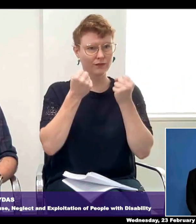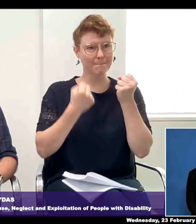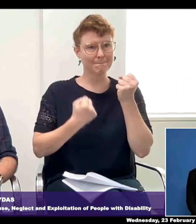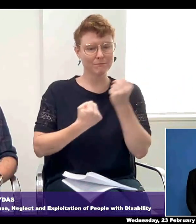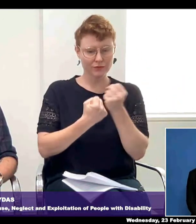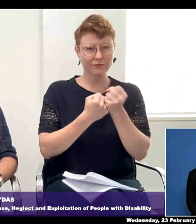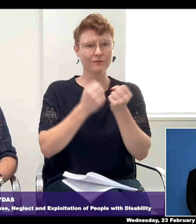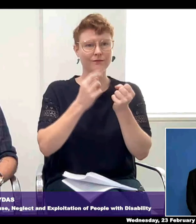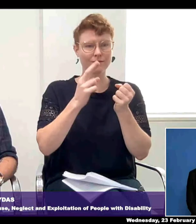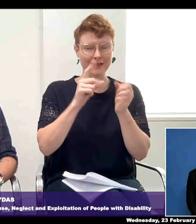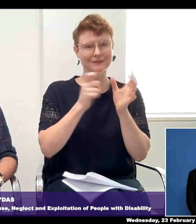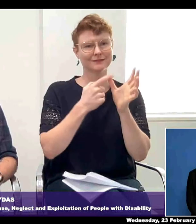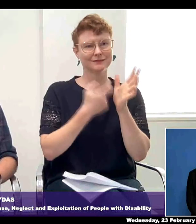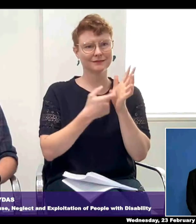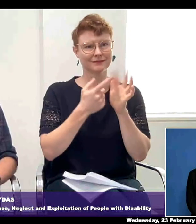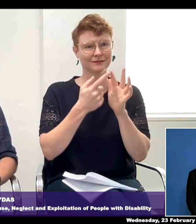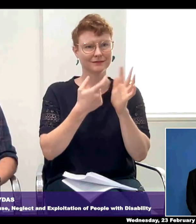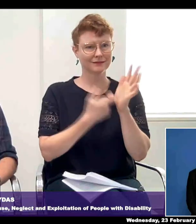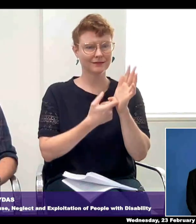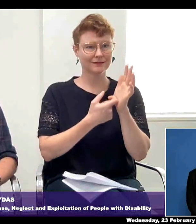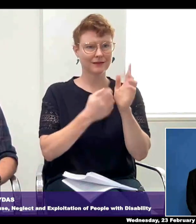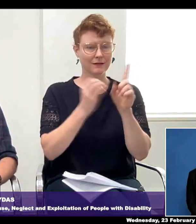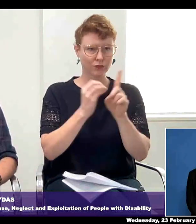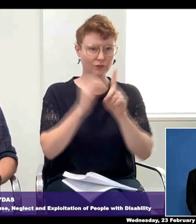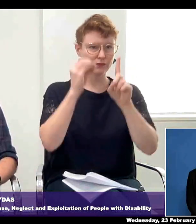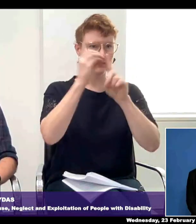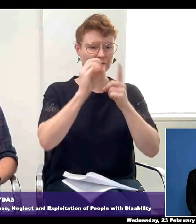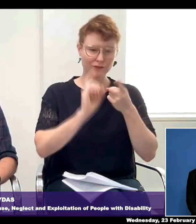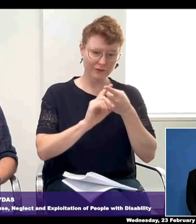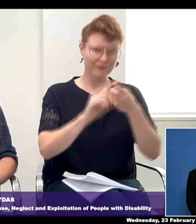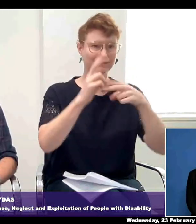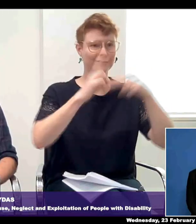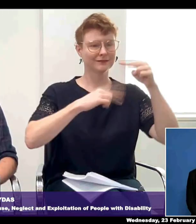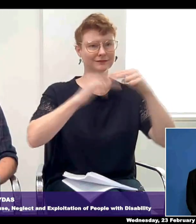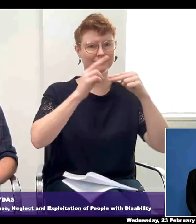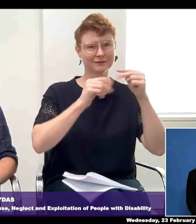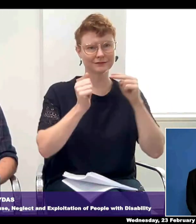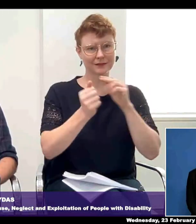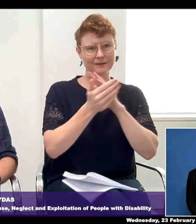glass ceiling, that they are not able to receive support for career progression and